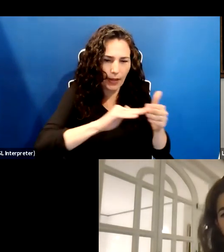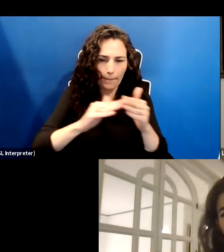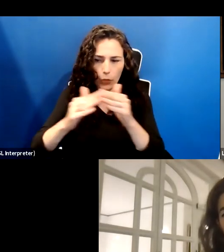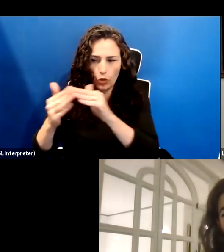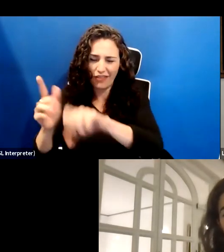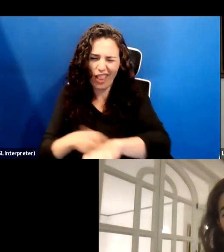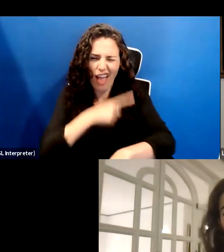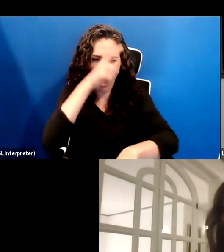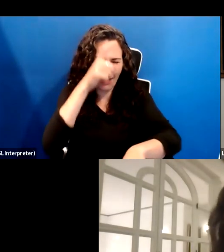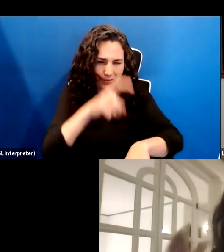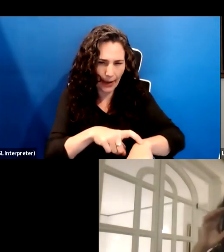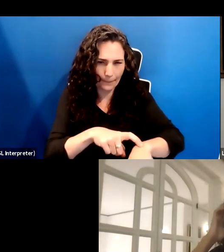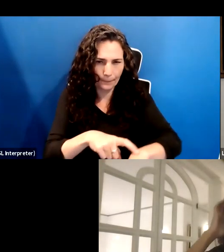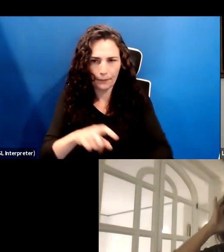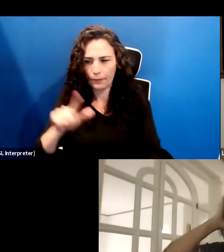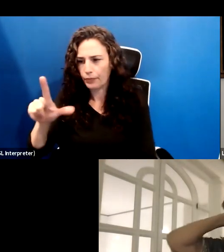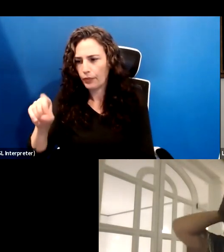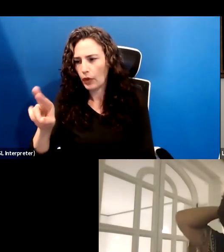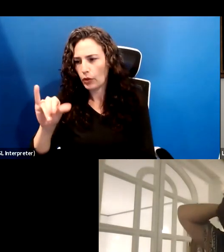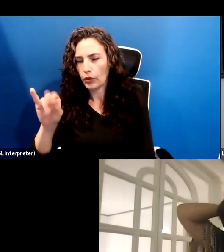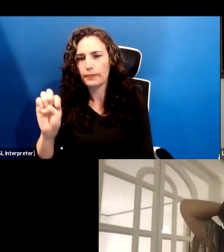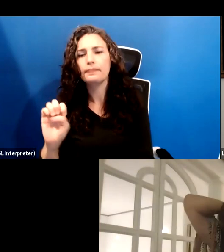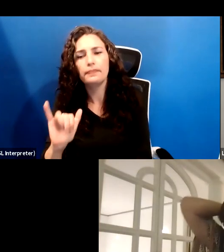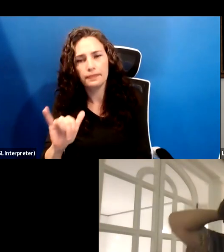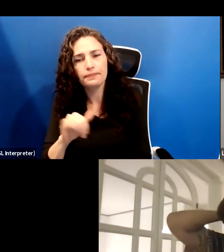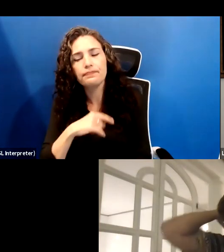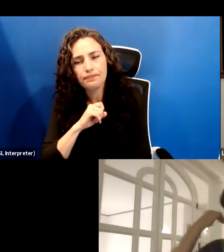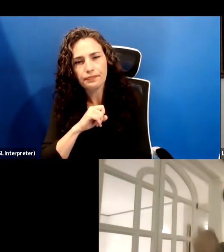And I think that's what the series does do for the viewer.